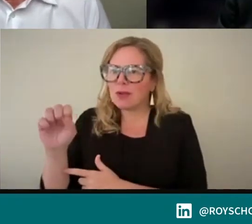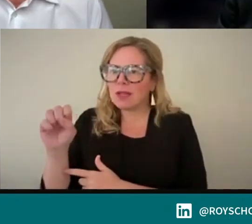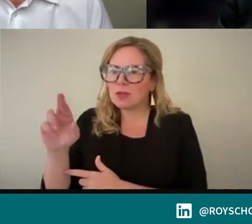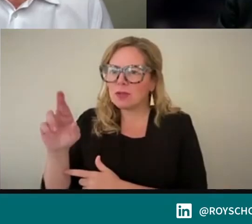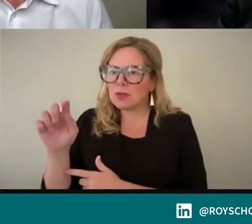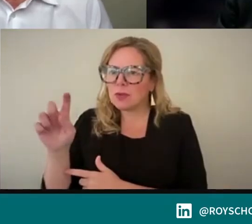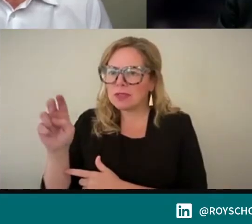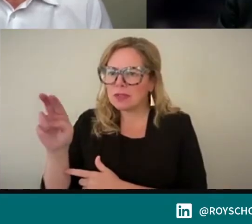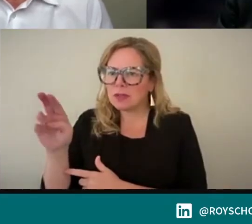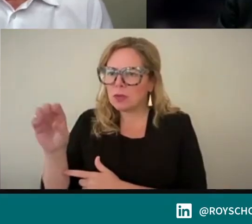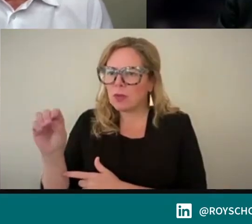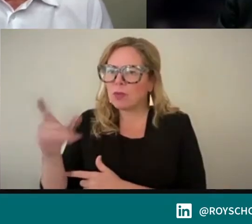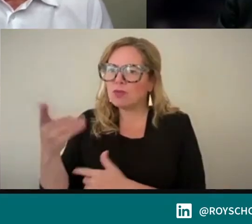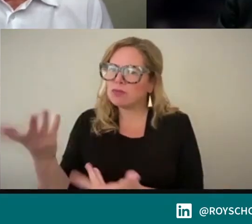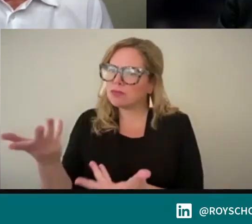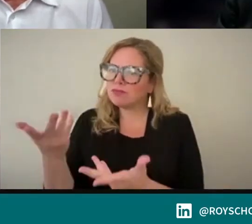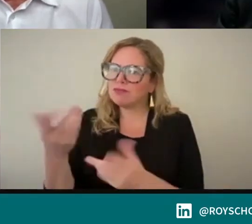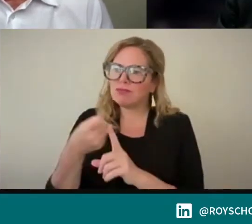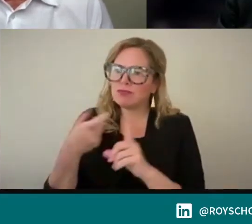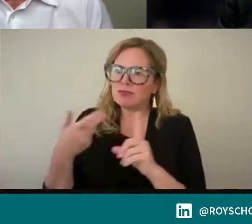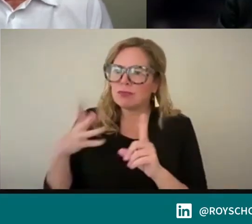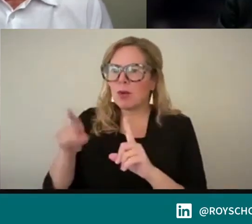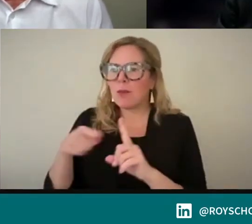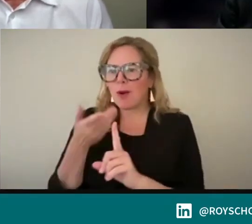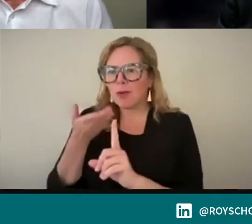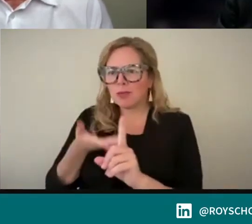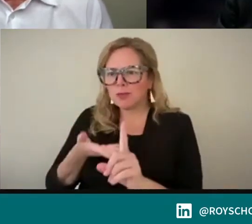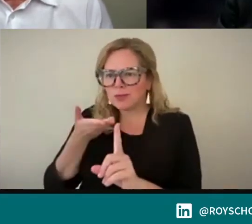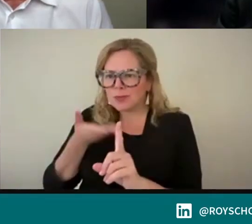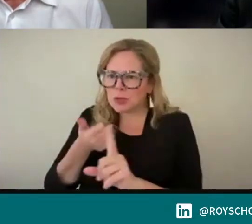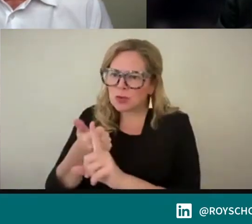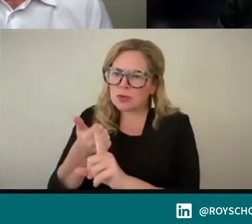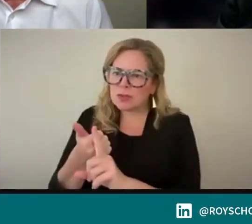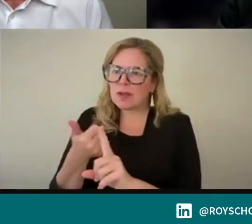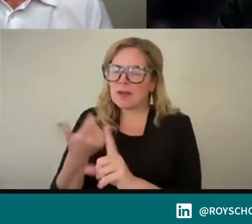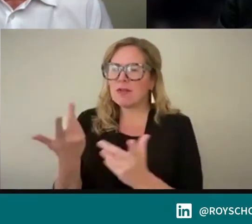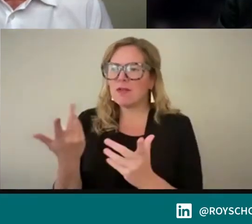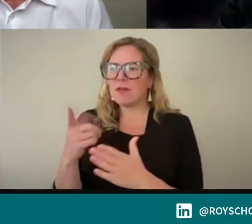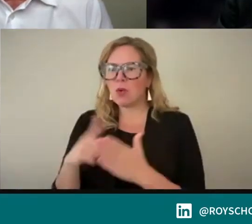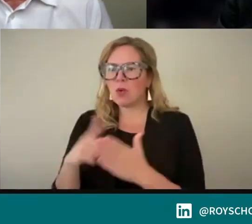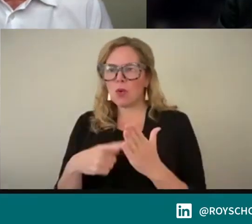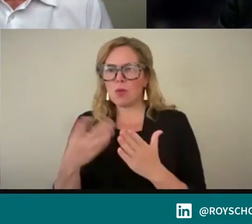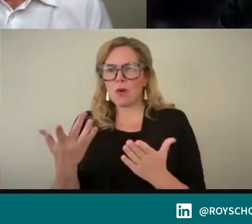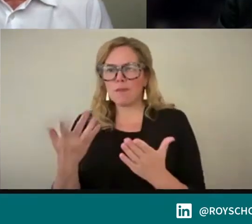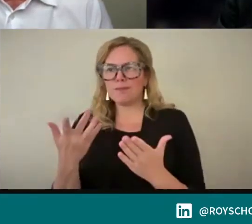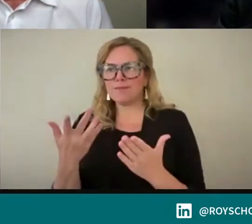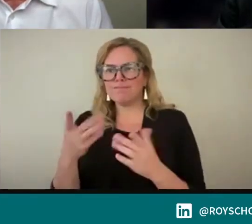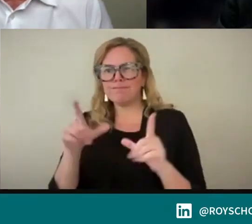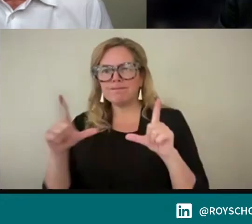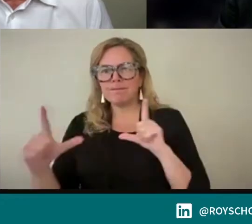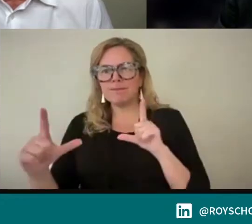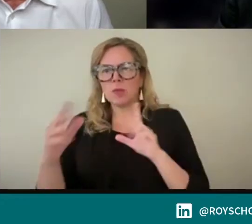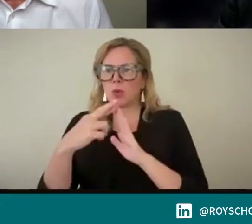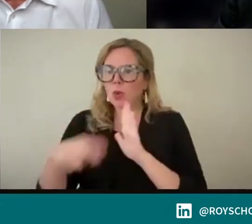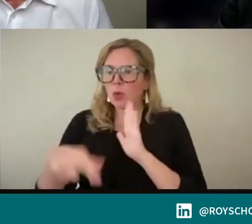more about yourself, about how you see the role of industry in enabling telehealth and